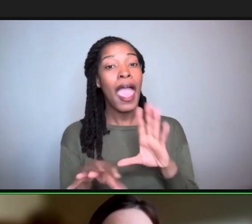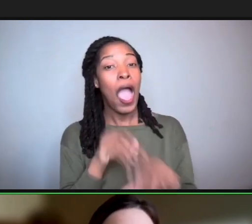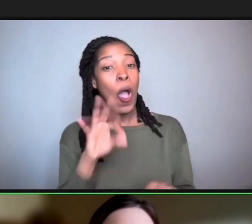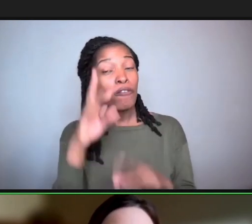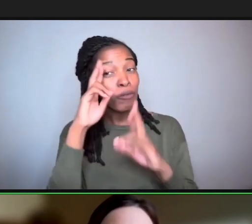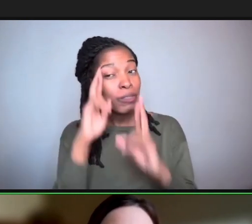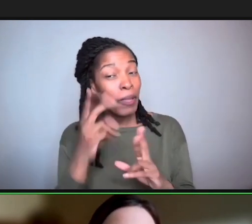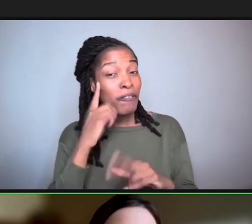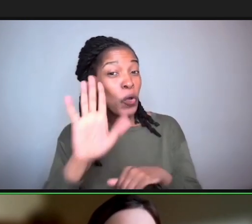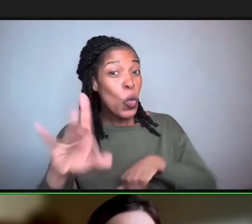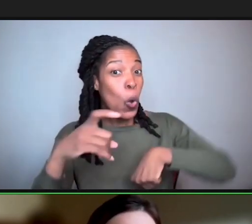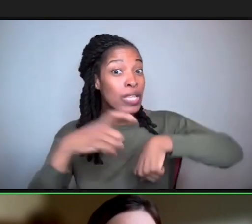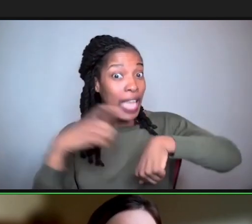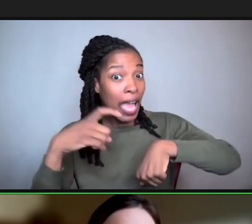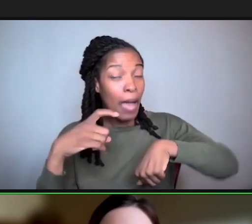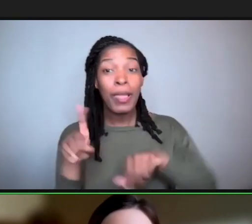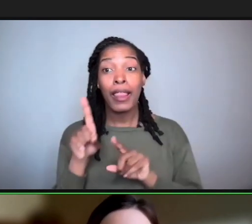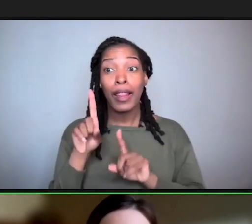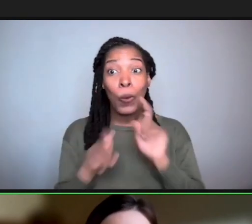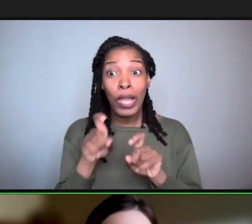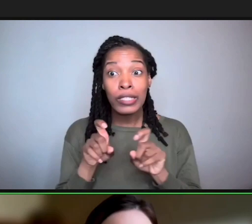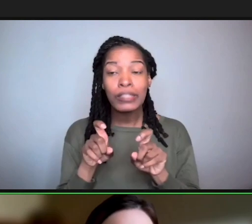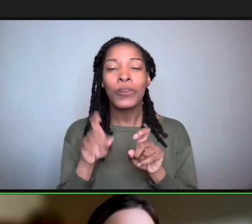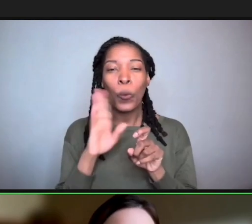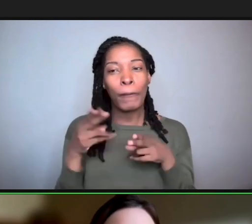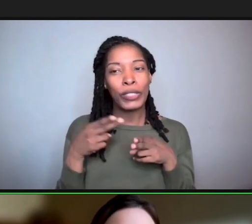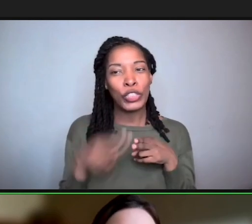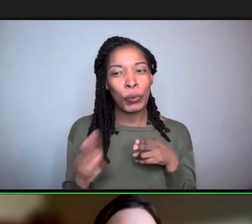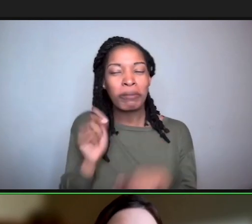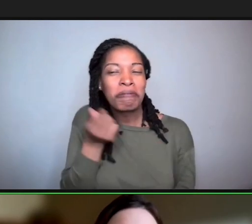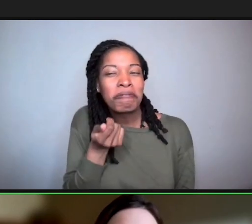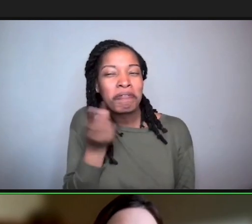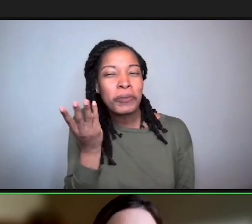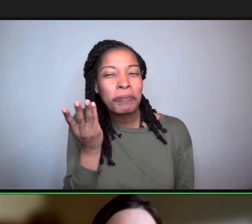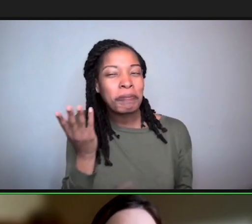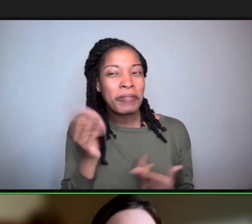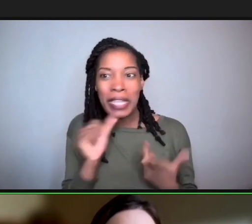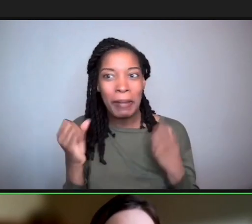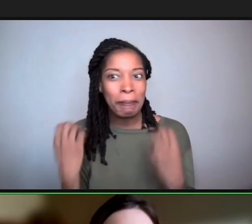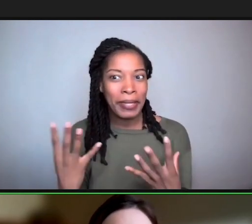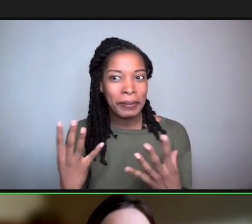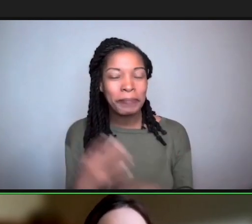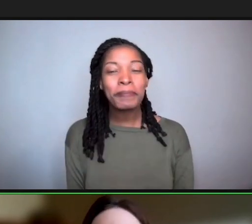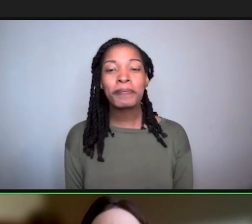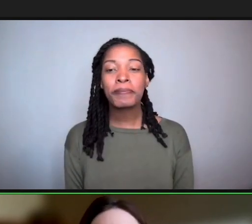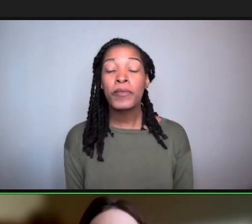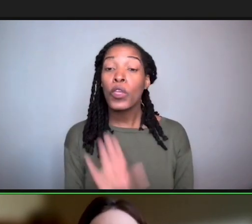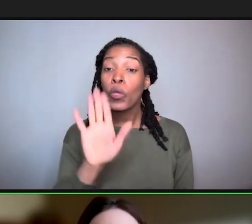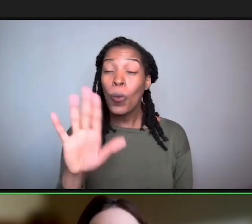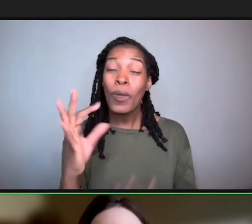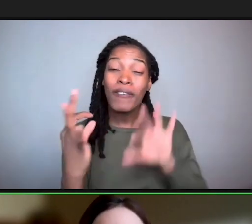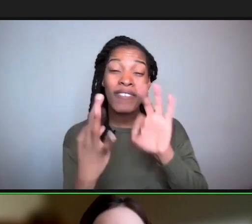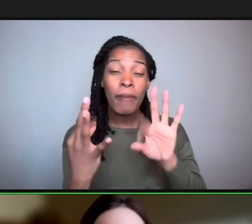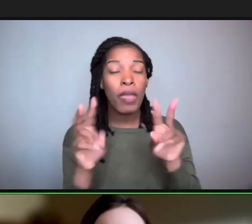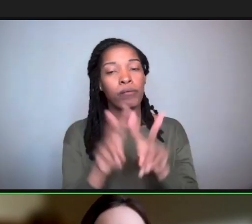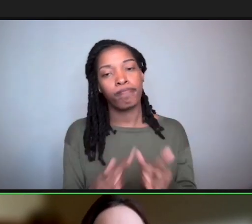we've kept the polls short, just a few questions. And your feedback is very important for helping